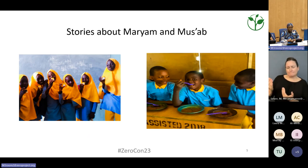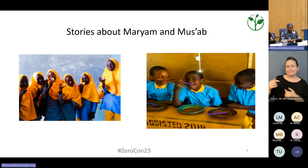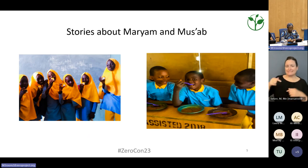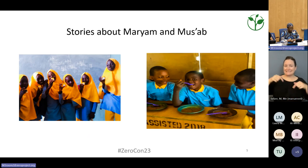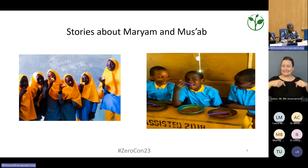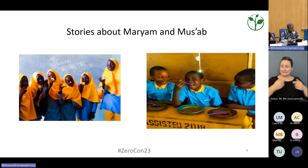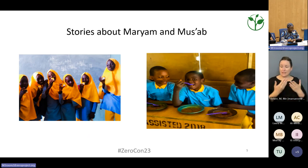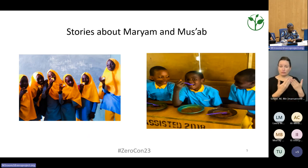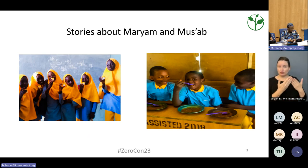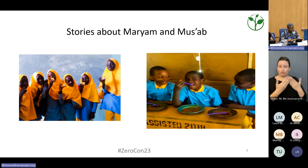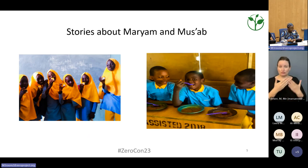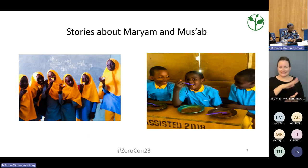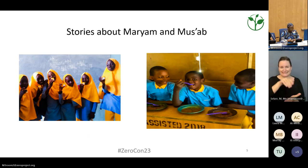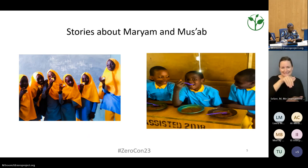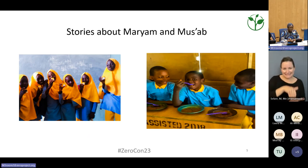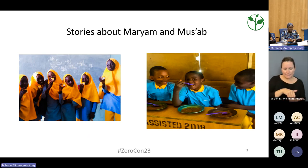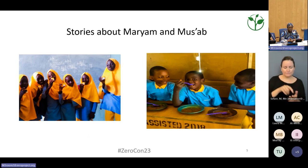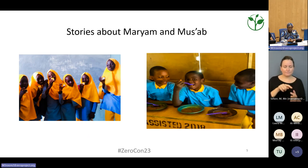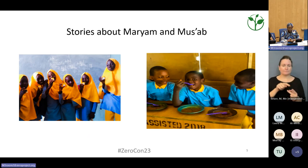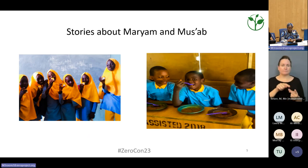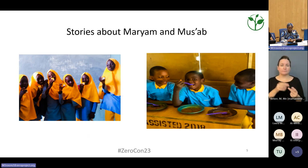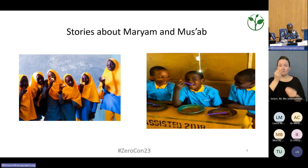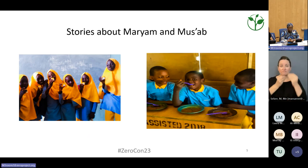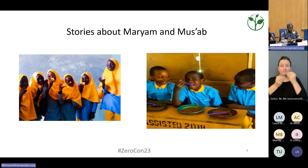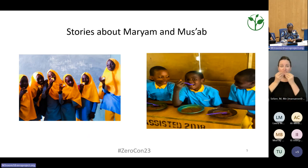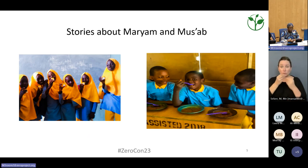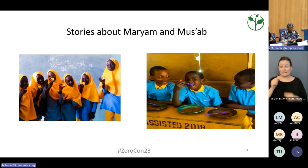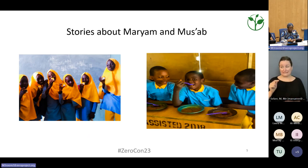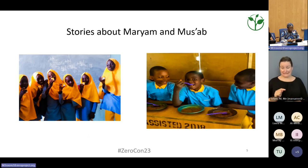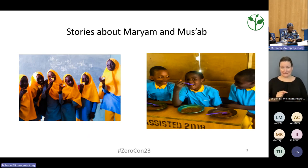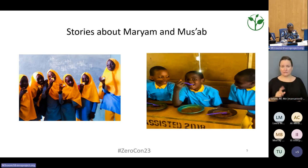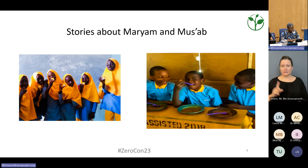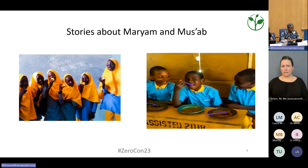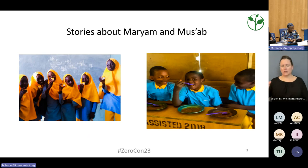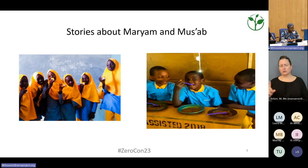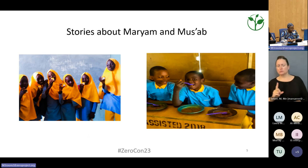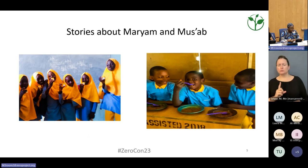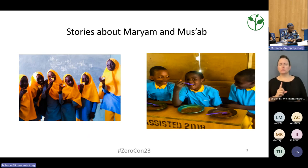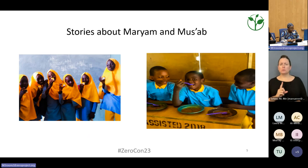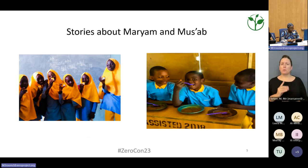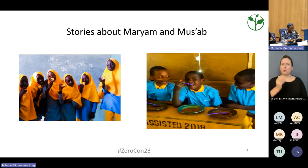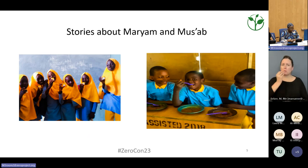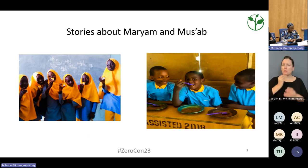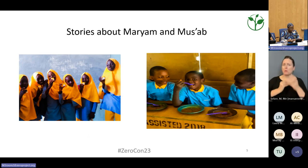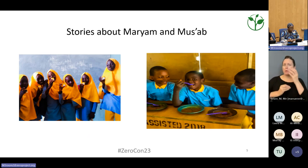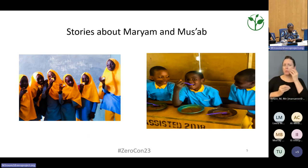school feeding programme, this addressed his nutritional needs and his behaviour began to